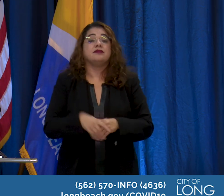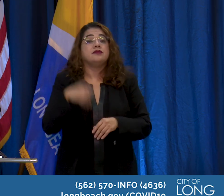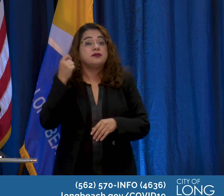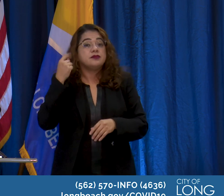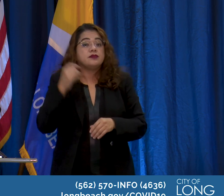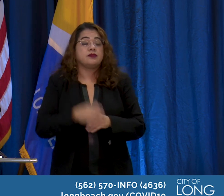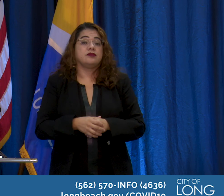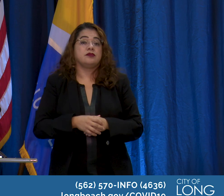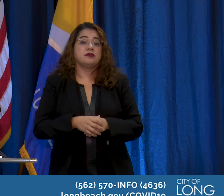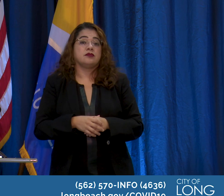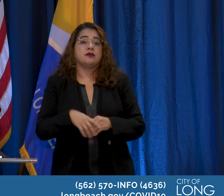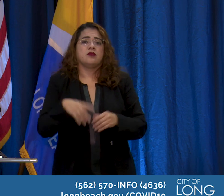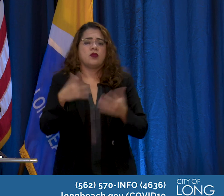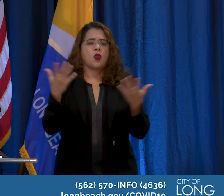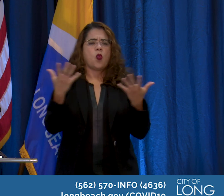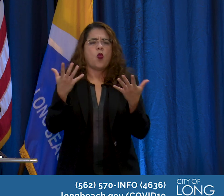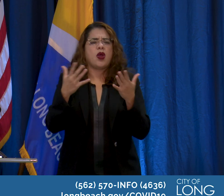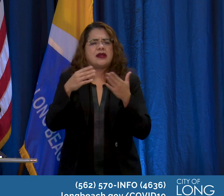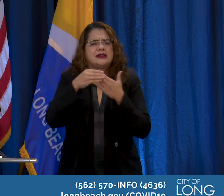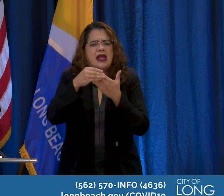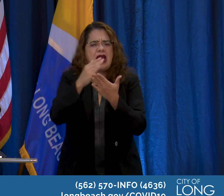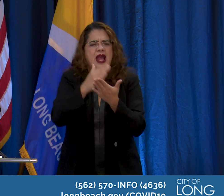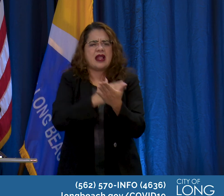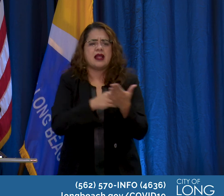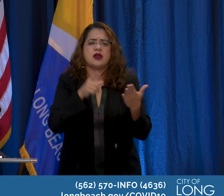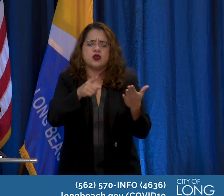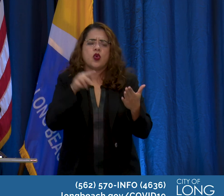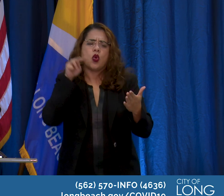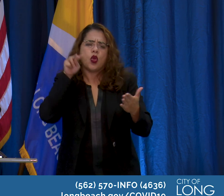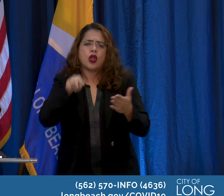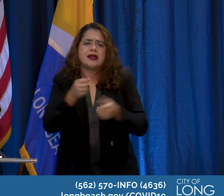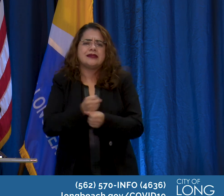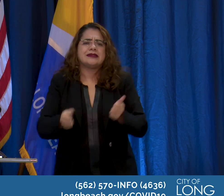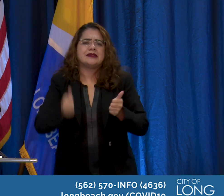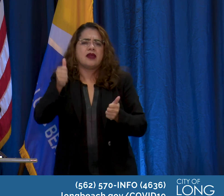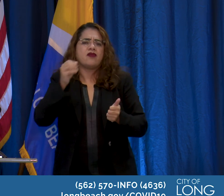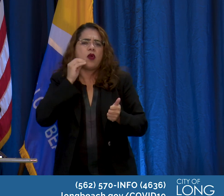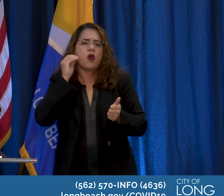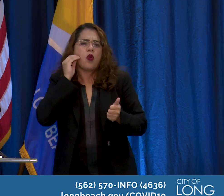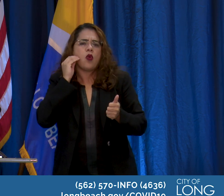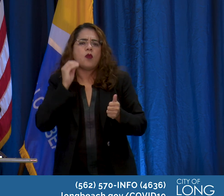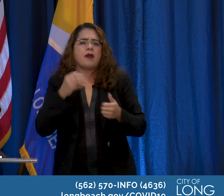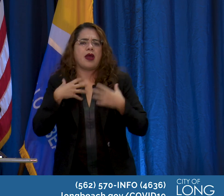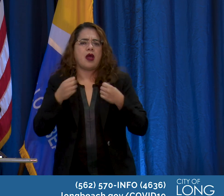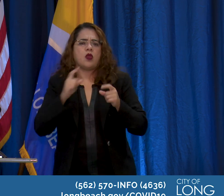You can read about those in the latest safer at home order but overall they limit the risking